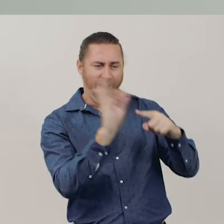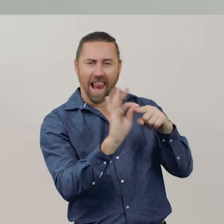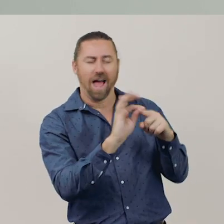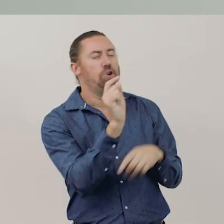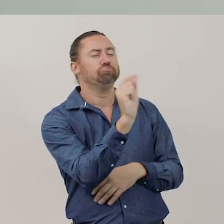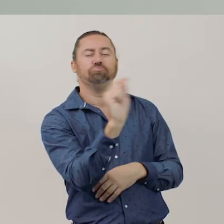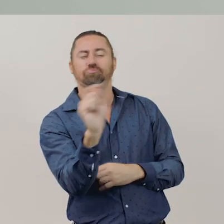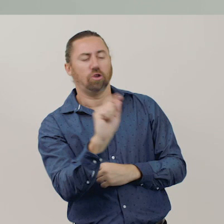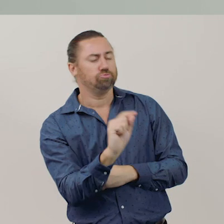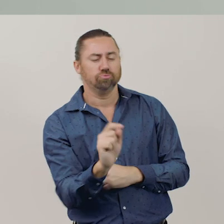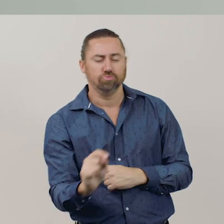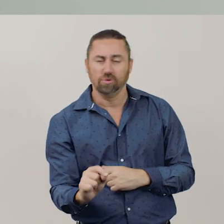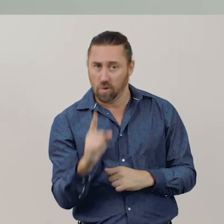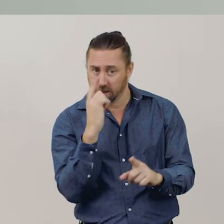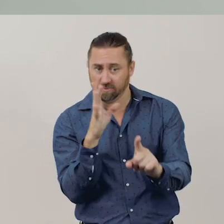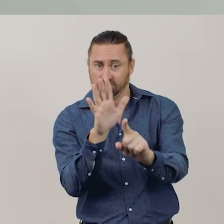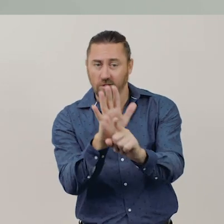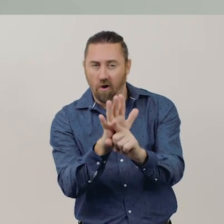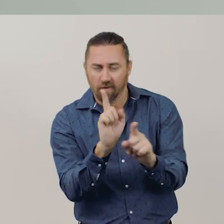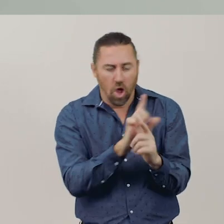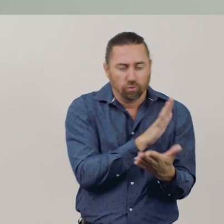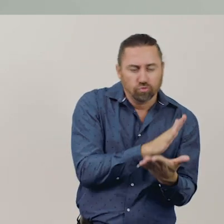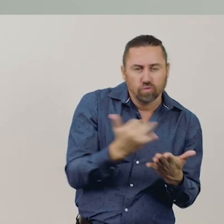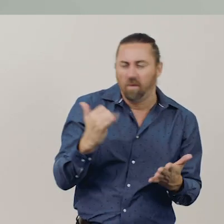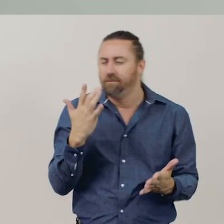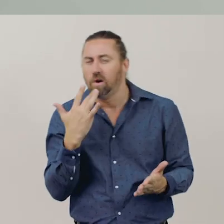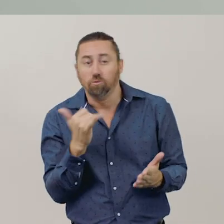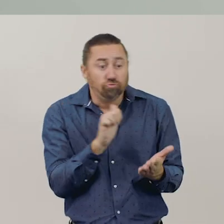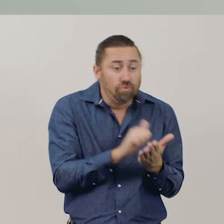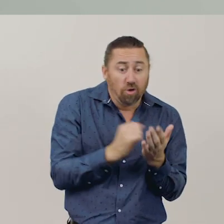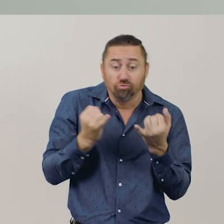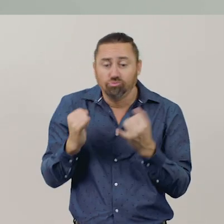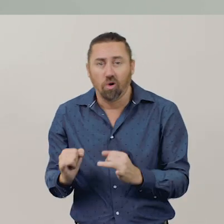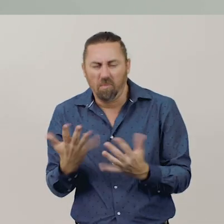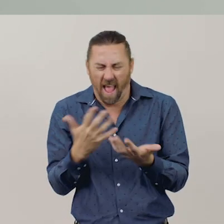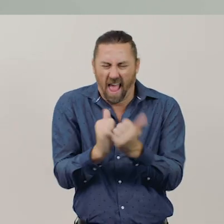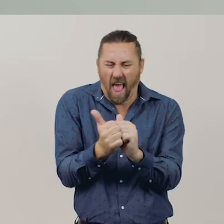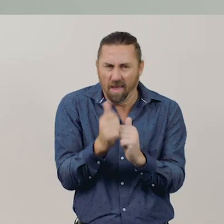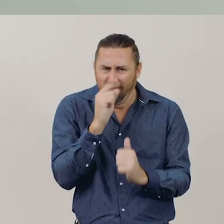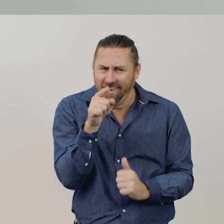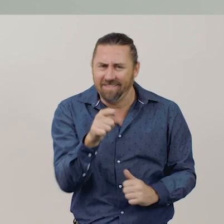And you could make up some true or false statements about fractions, so you can play the game with someone else.